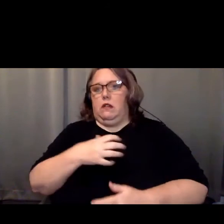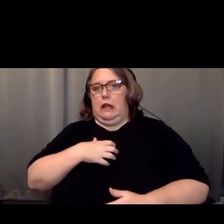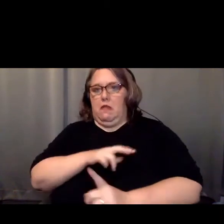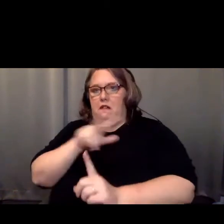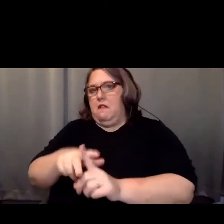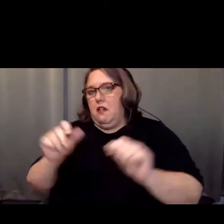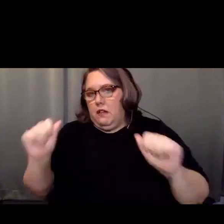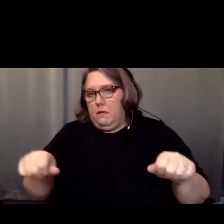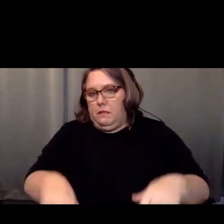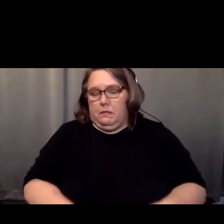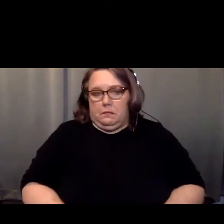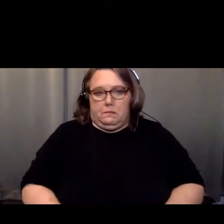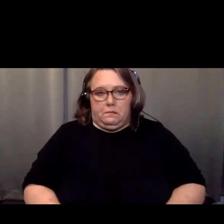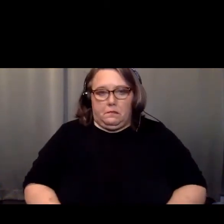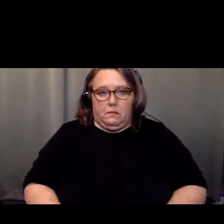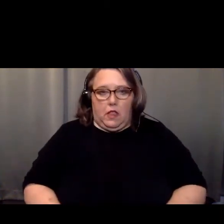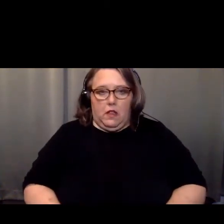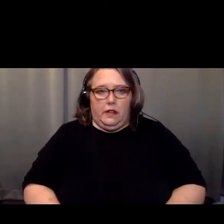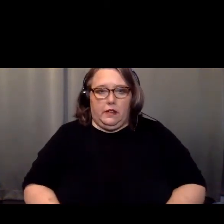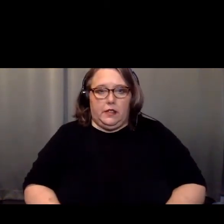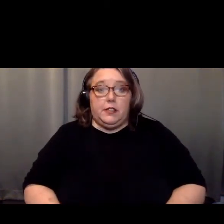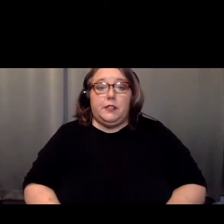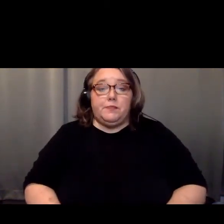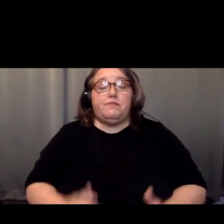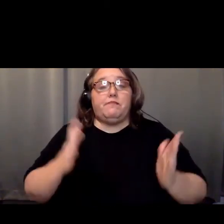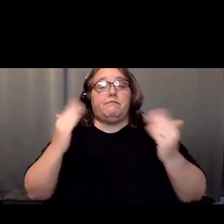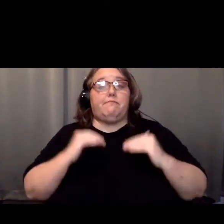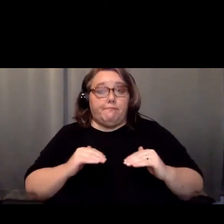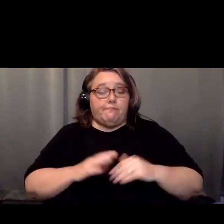So next, self advocacy tips.